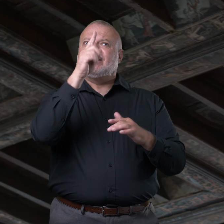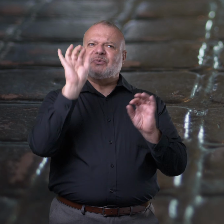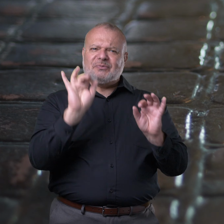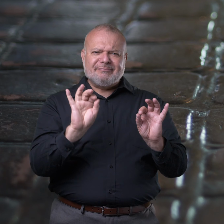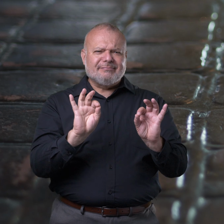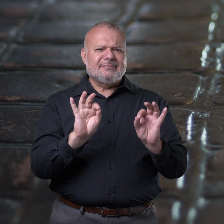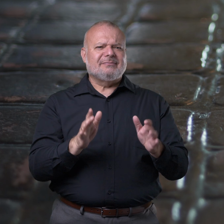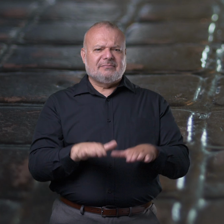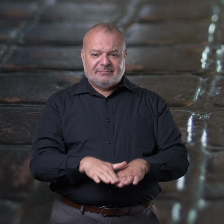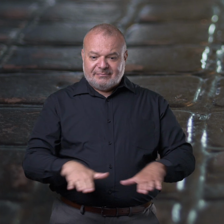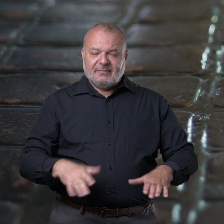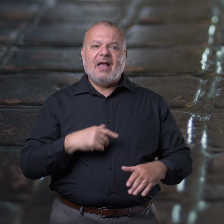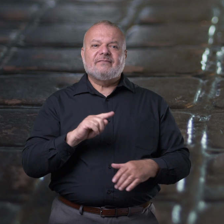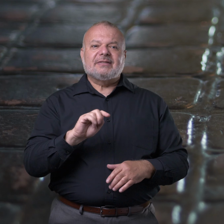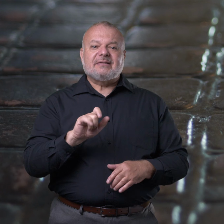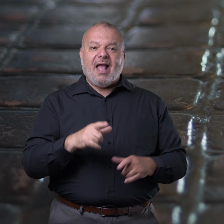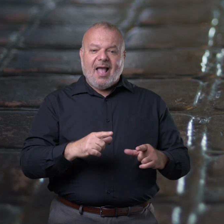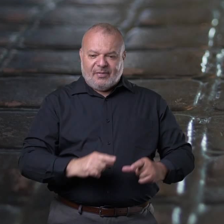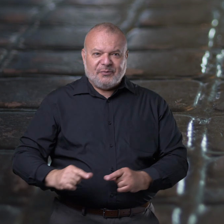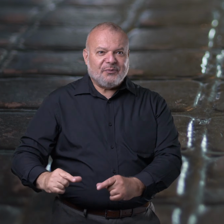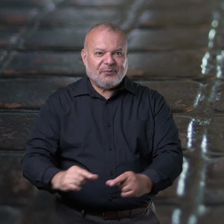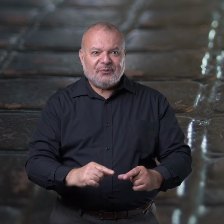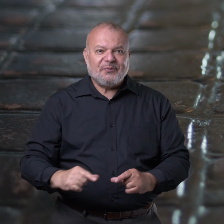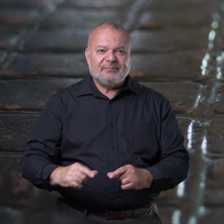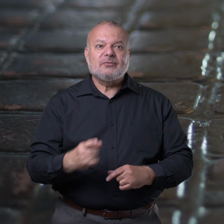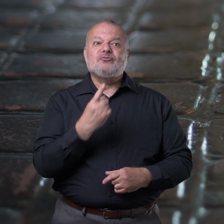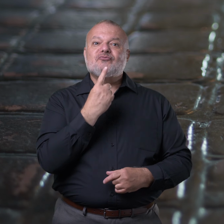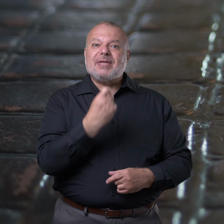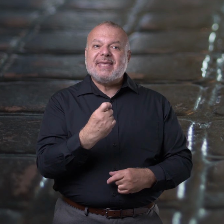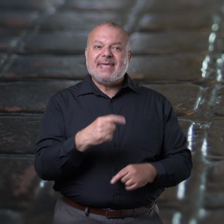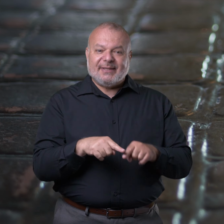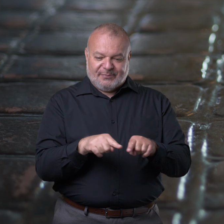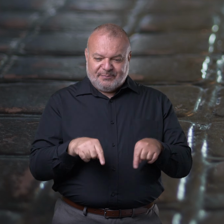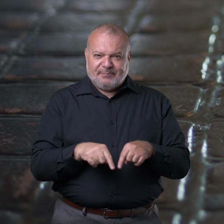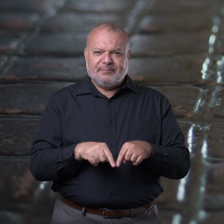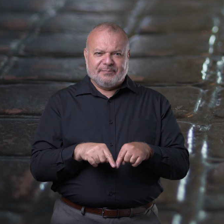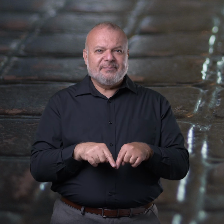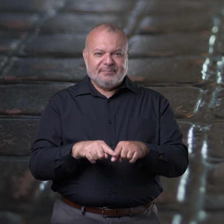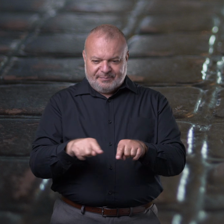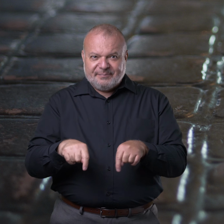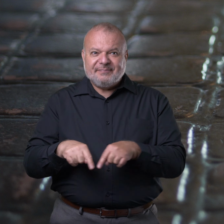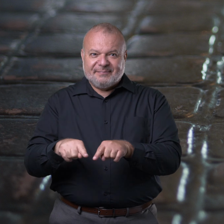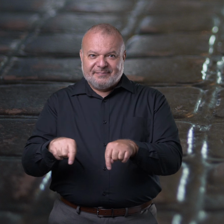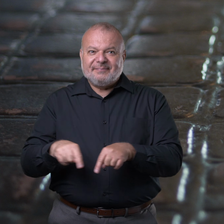Floor is squares of reddish-brown ceramic tile dark and shiny.